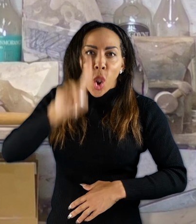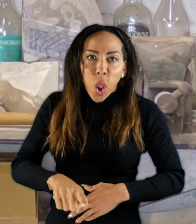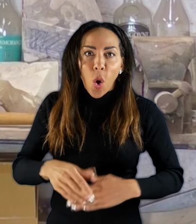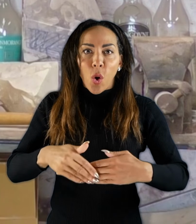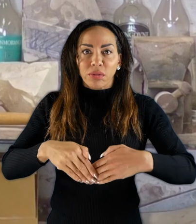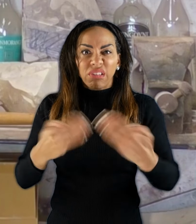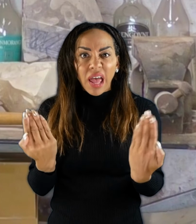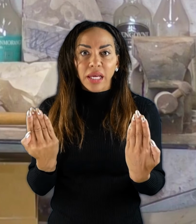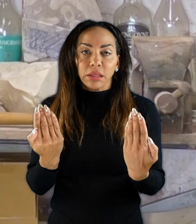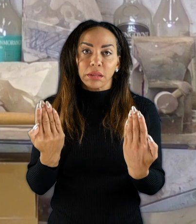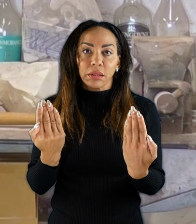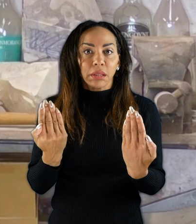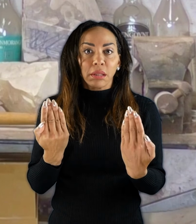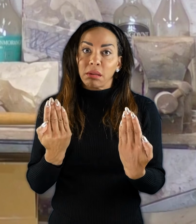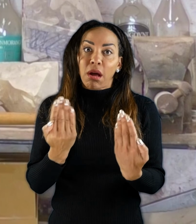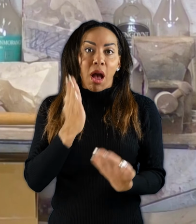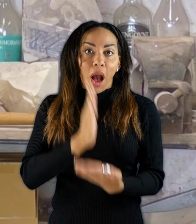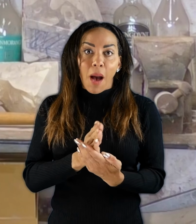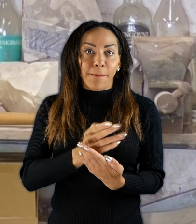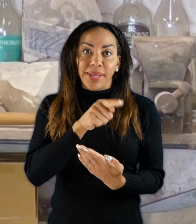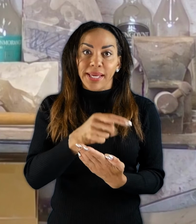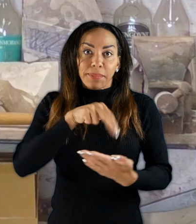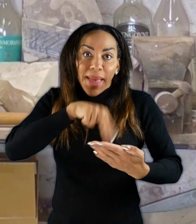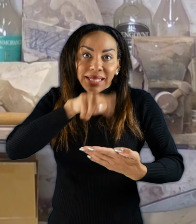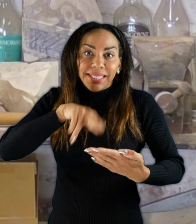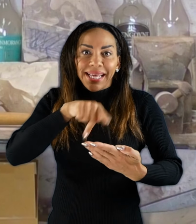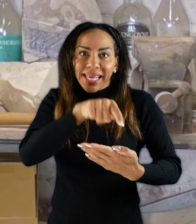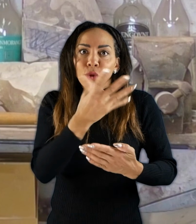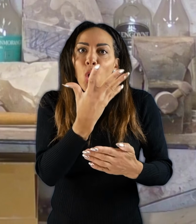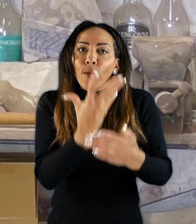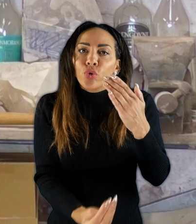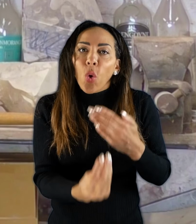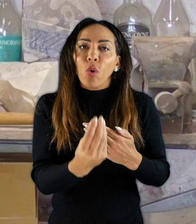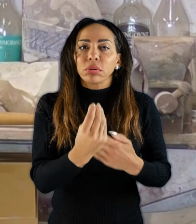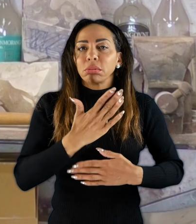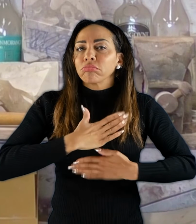just completely and utterly absorbed with painting. You know, the act of painting was so